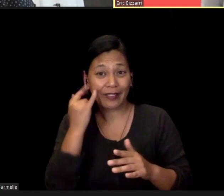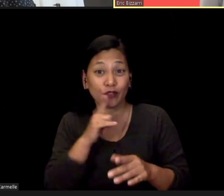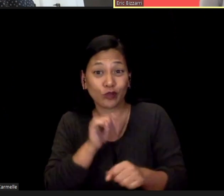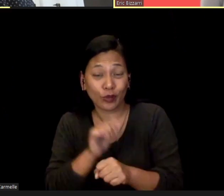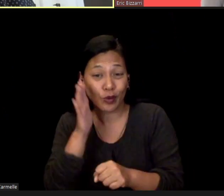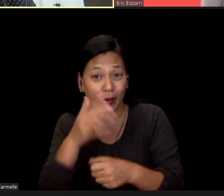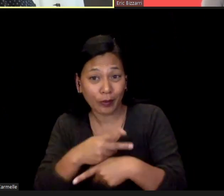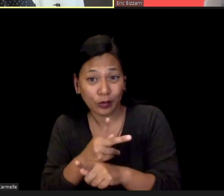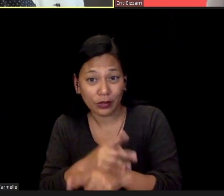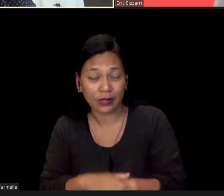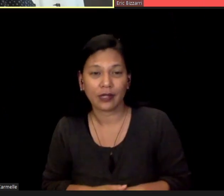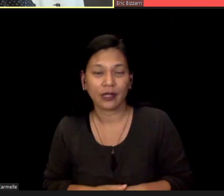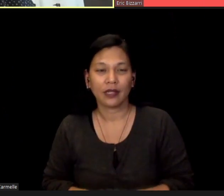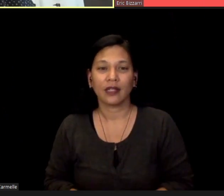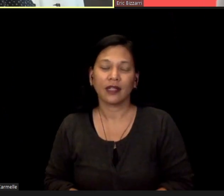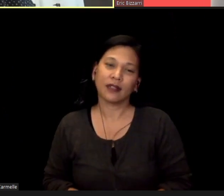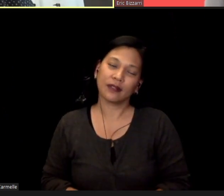So in terms of script development.